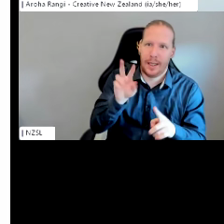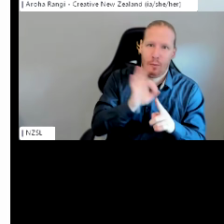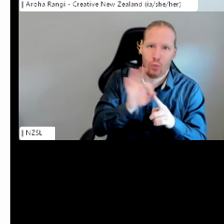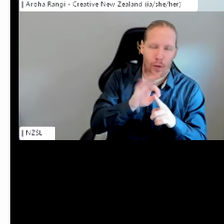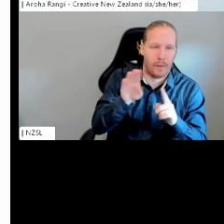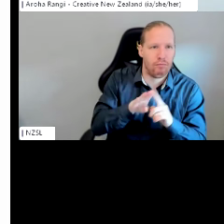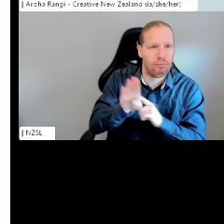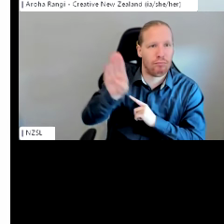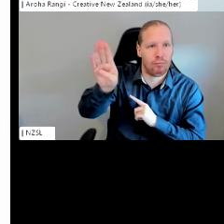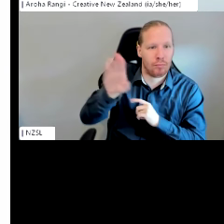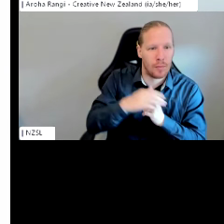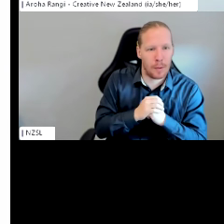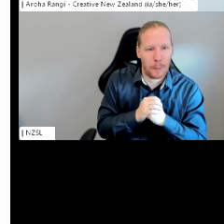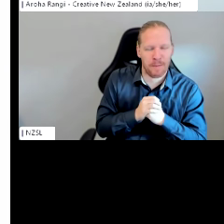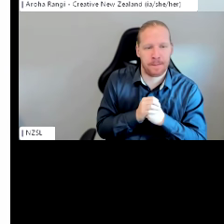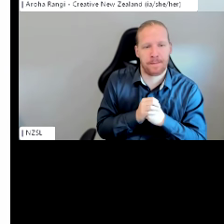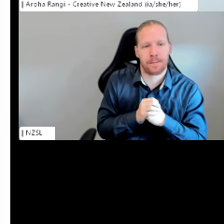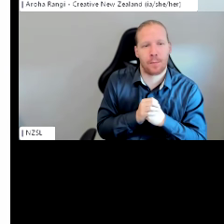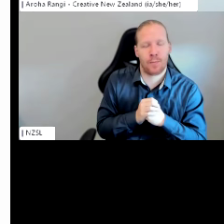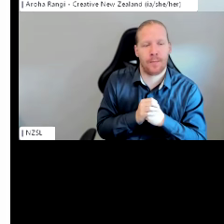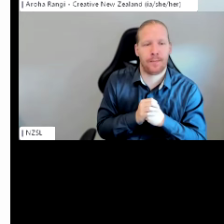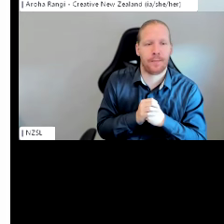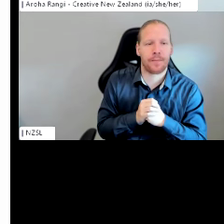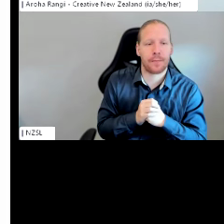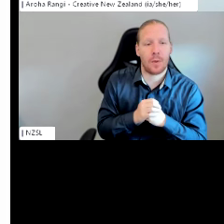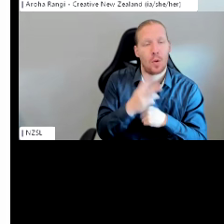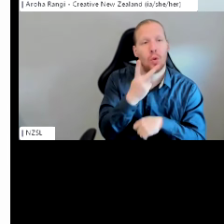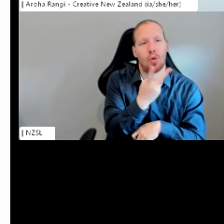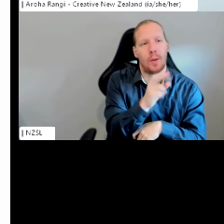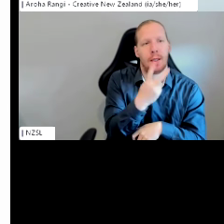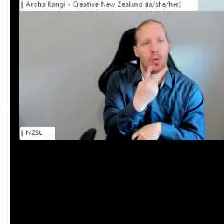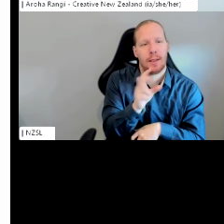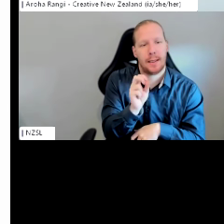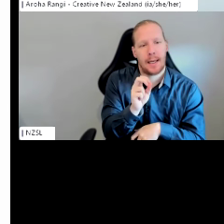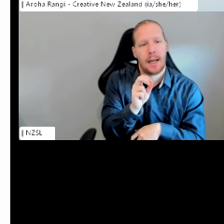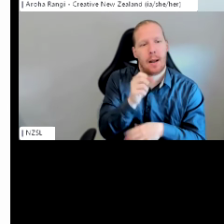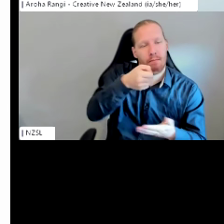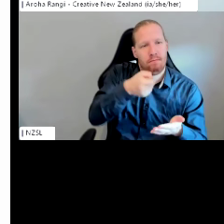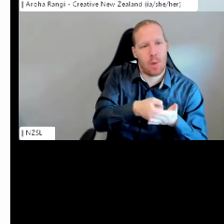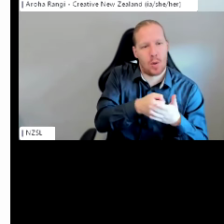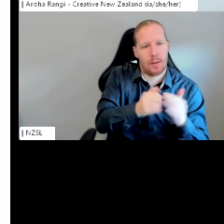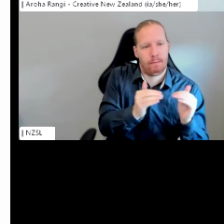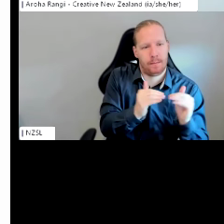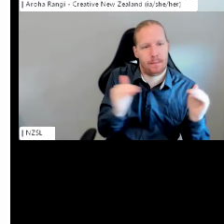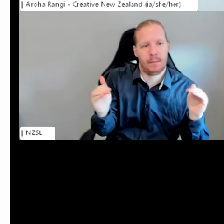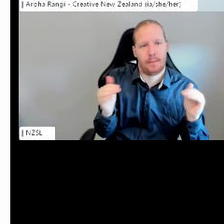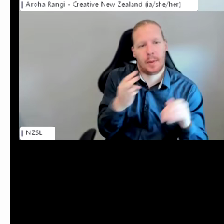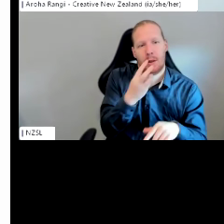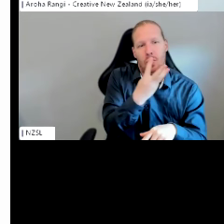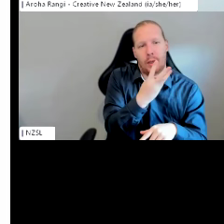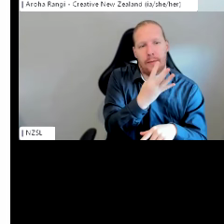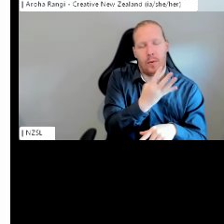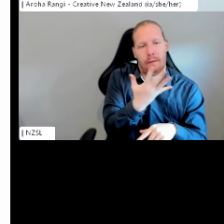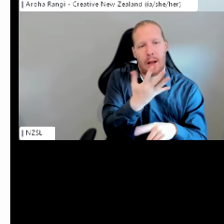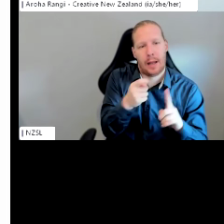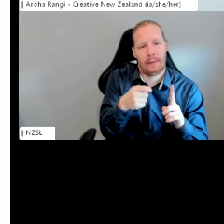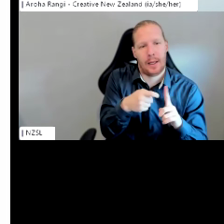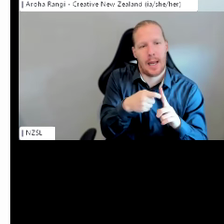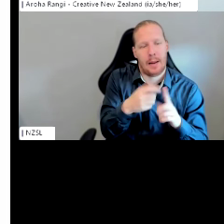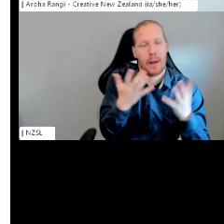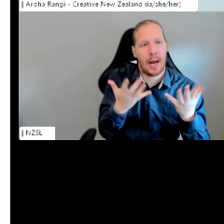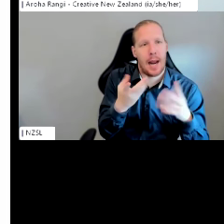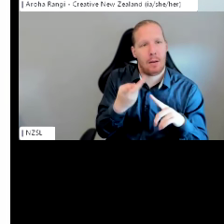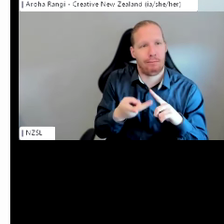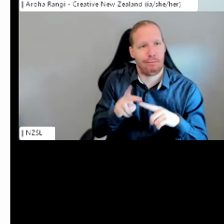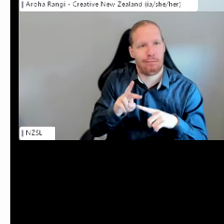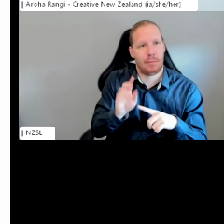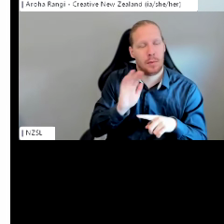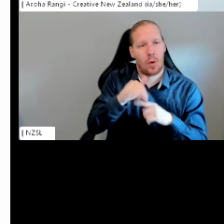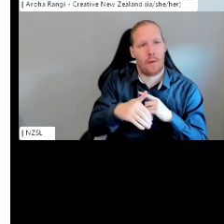we hit the bottom in 2020 and it's now starting to uptick slightly. So there are another 114,000